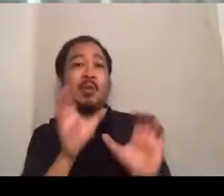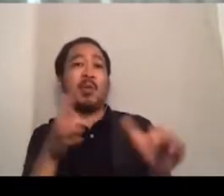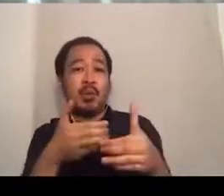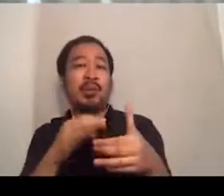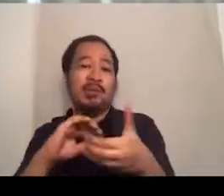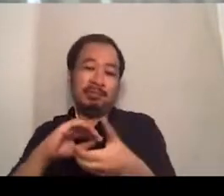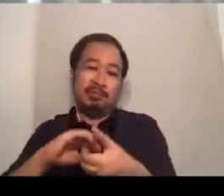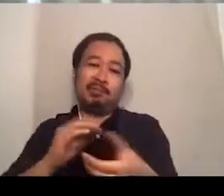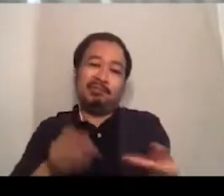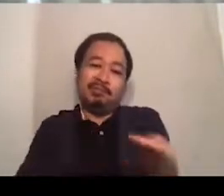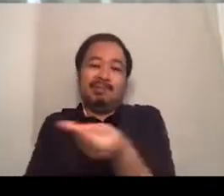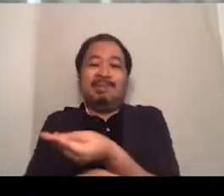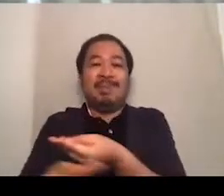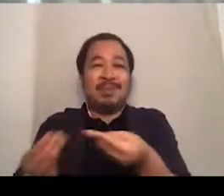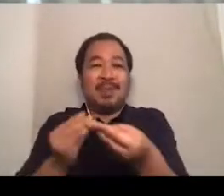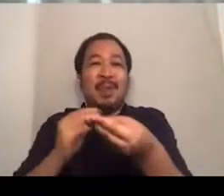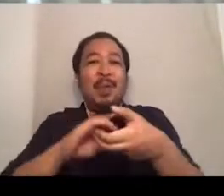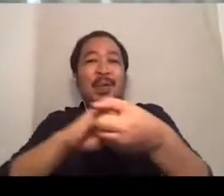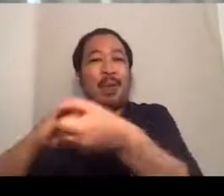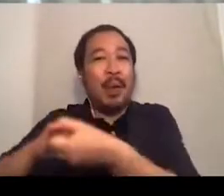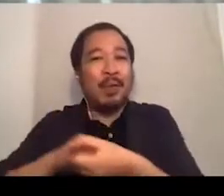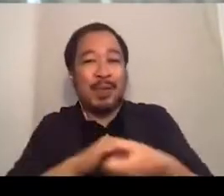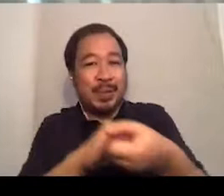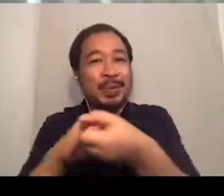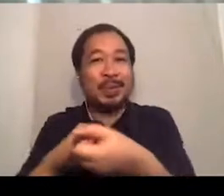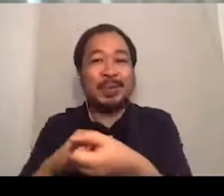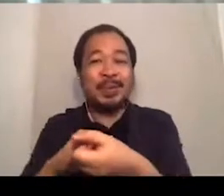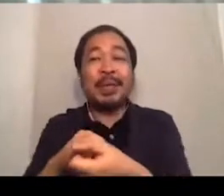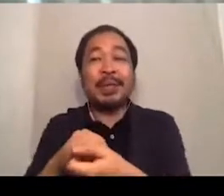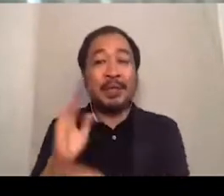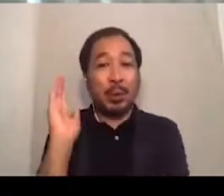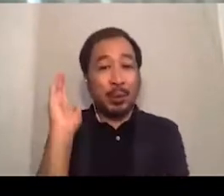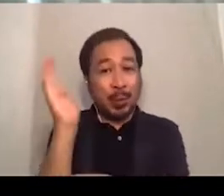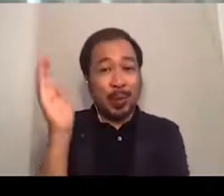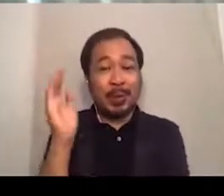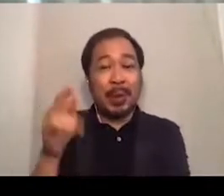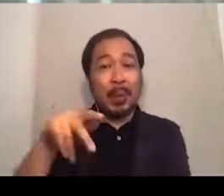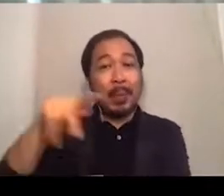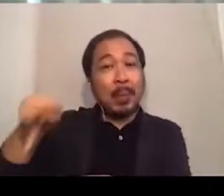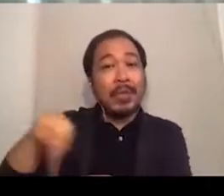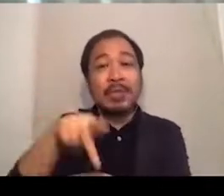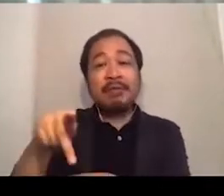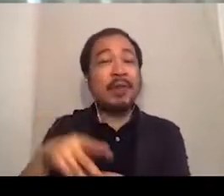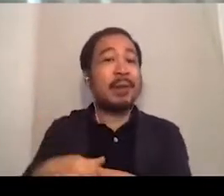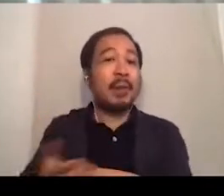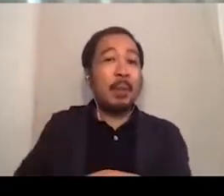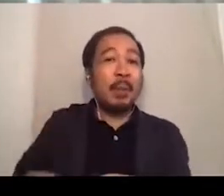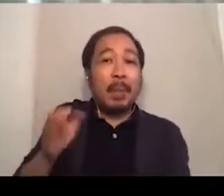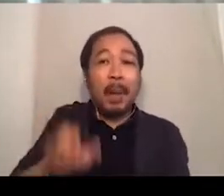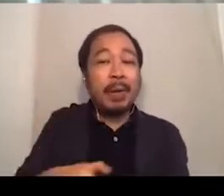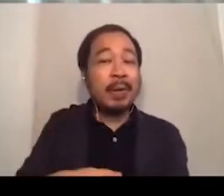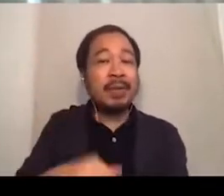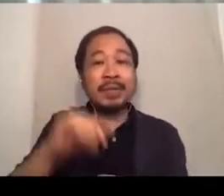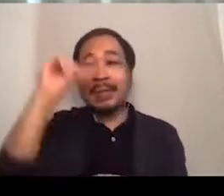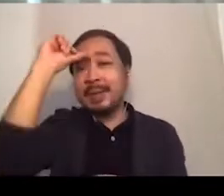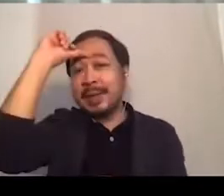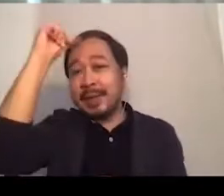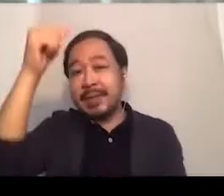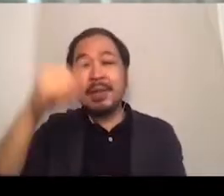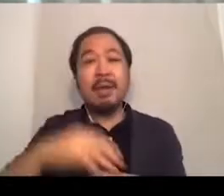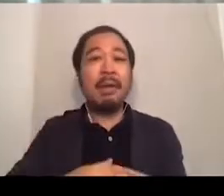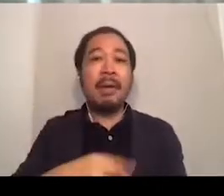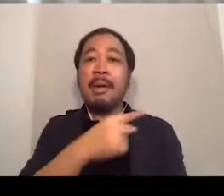We are beginning to see that what we have been advocating for several years is finally being proven.